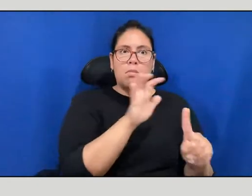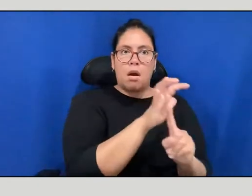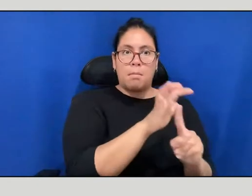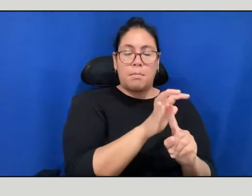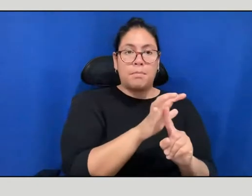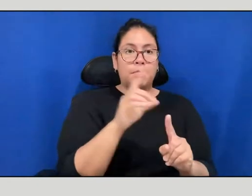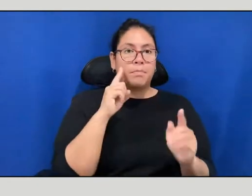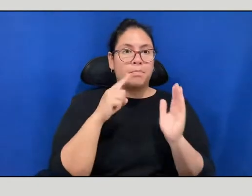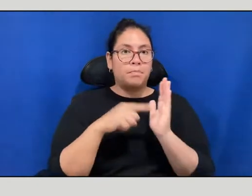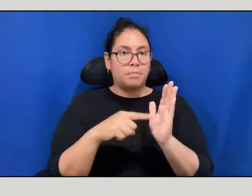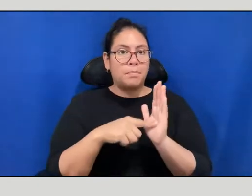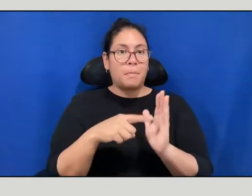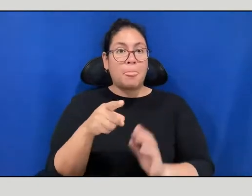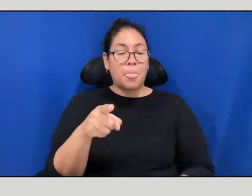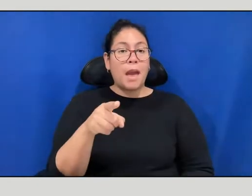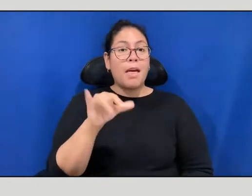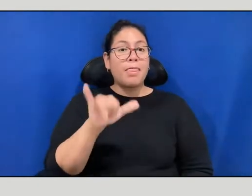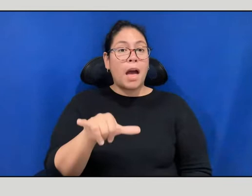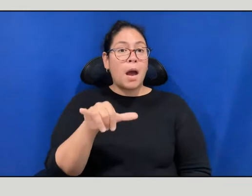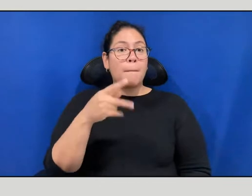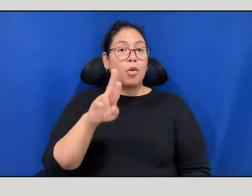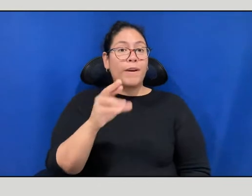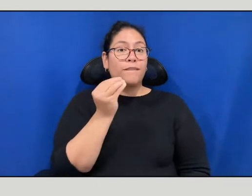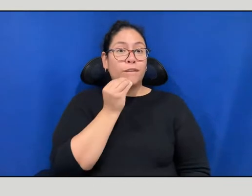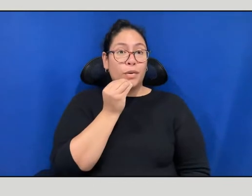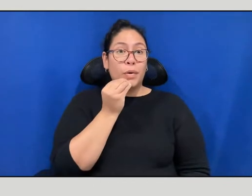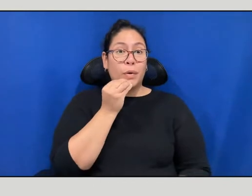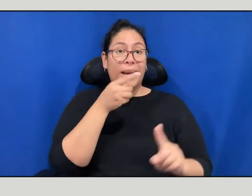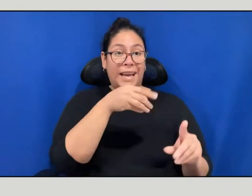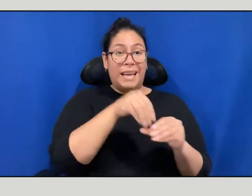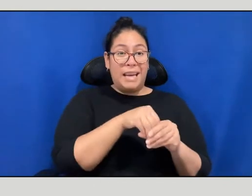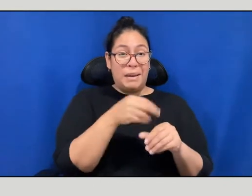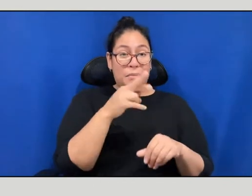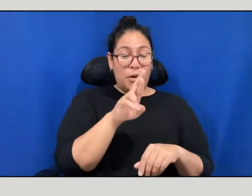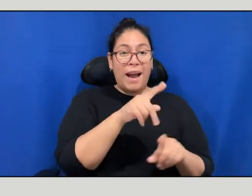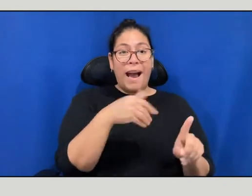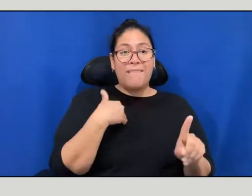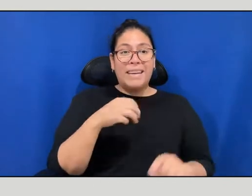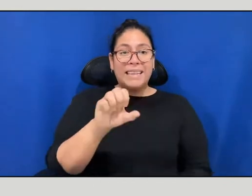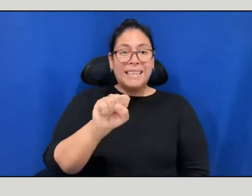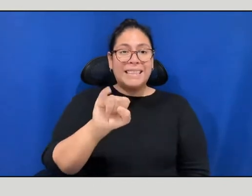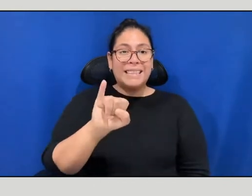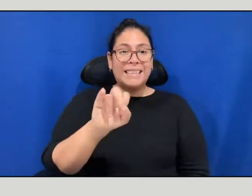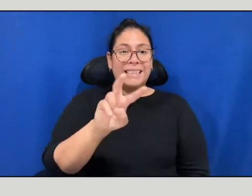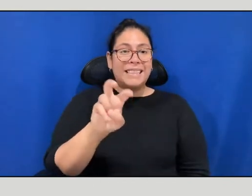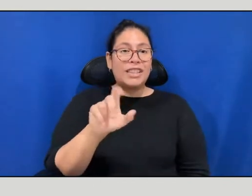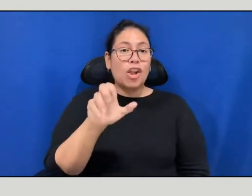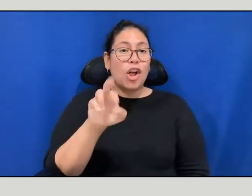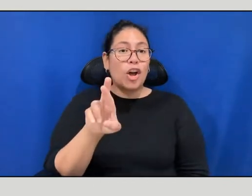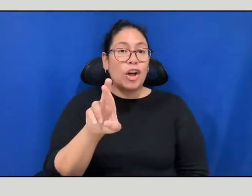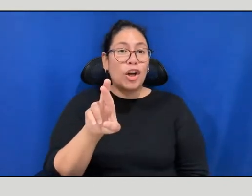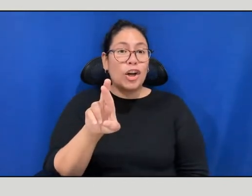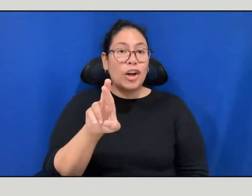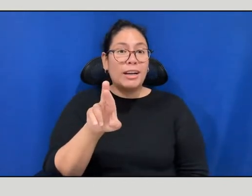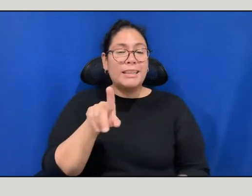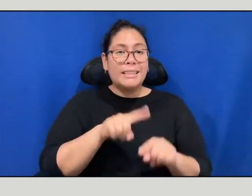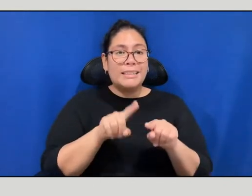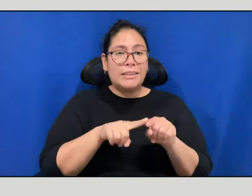At the Sizzler buffet, they'll have rice with sausages and all these kind of traditional Puerto Rican foods,